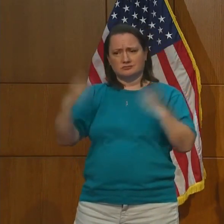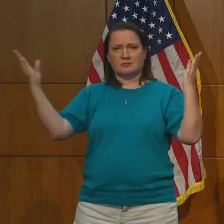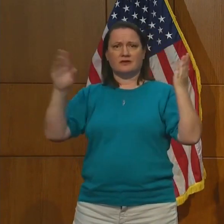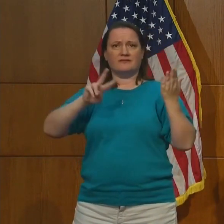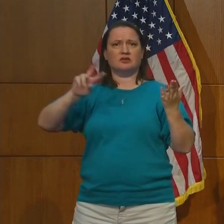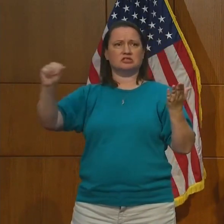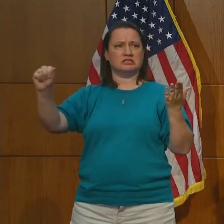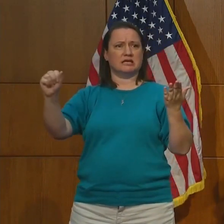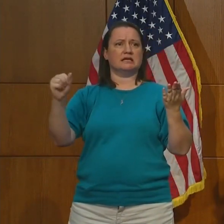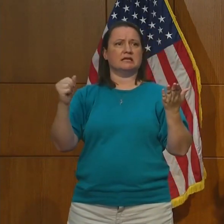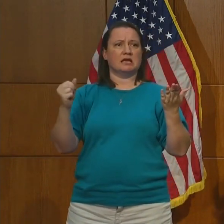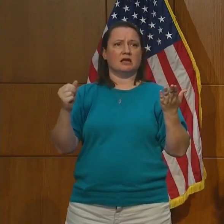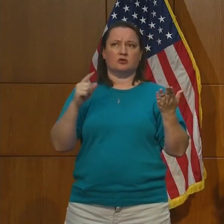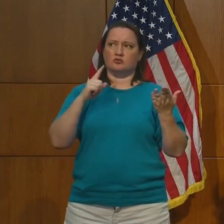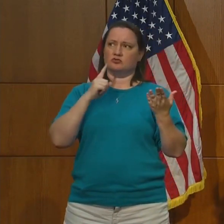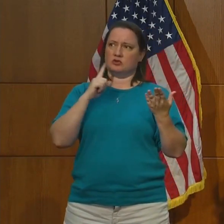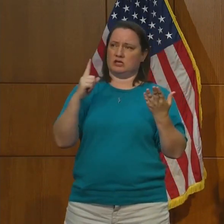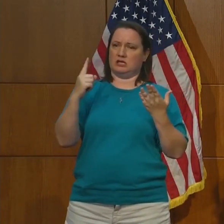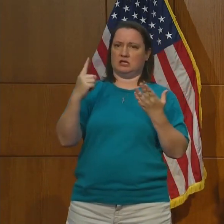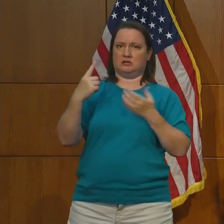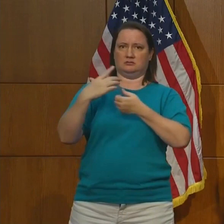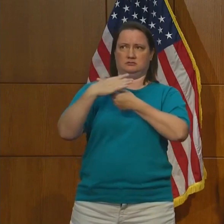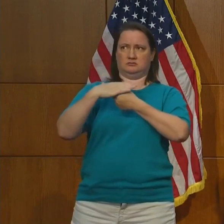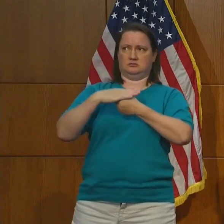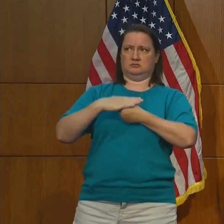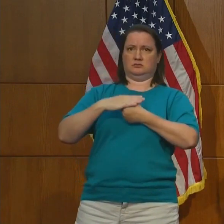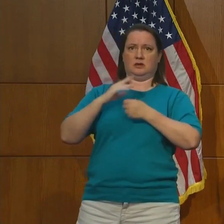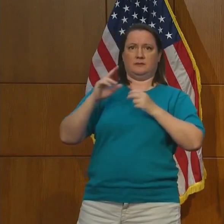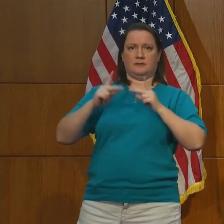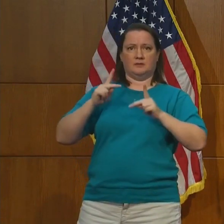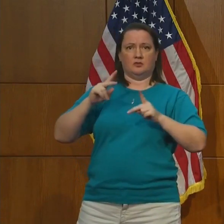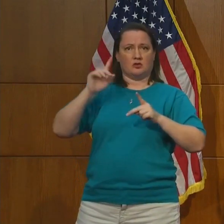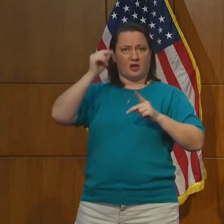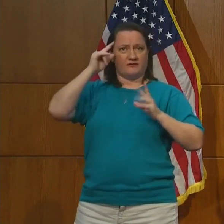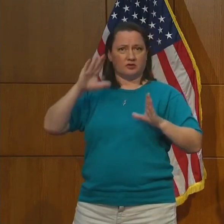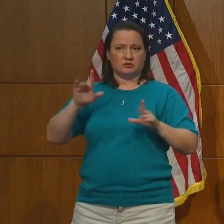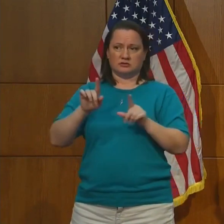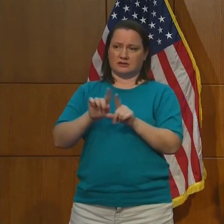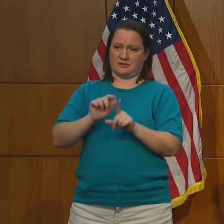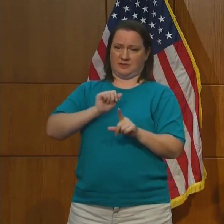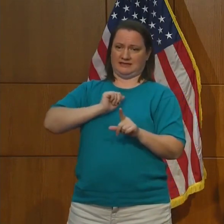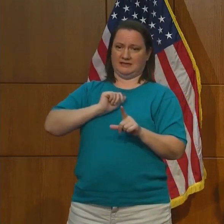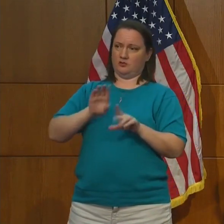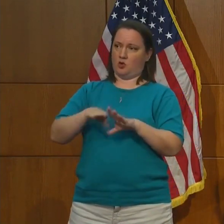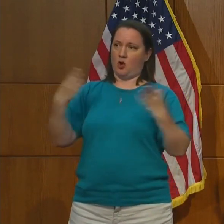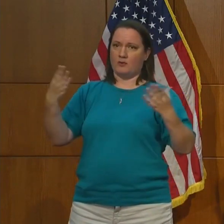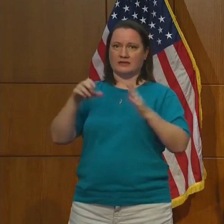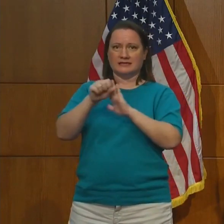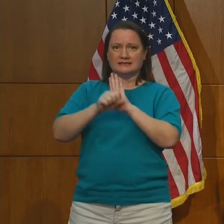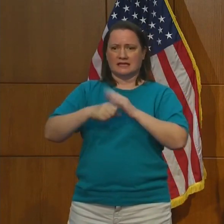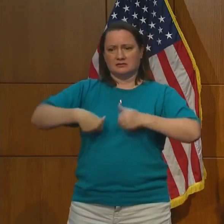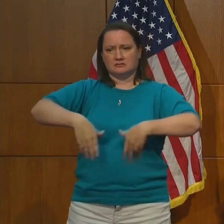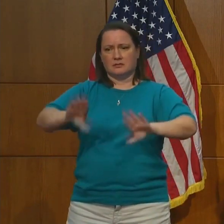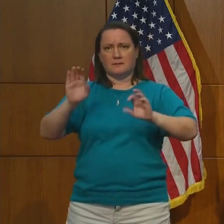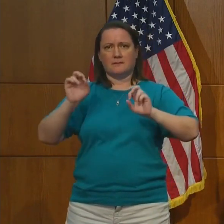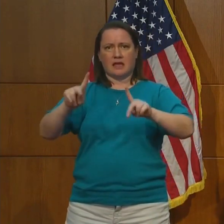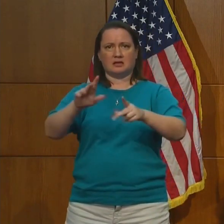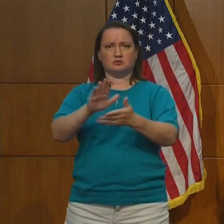IT FULL OKAY THAT FROM. SHE ADVOCATE FOR SO DO SEND FOR THE